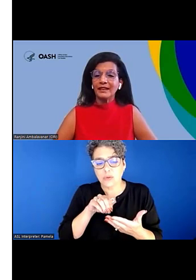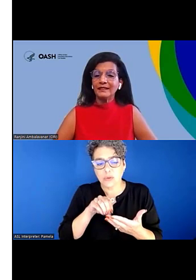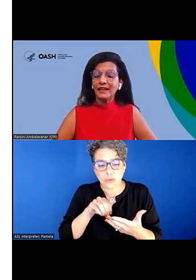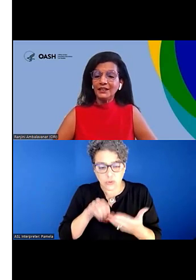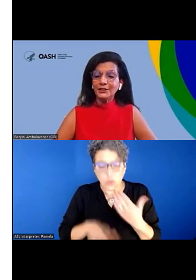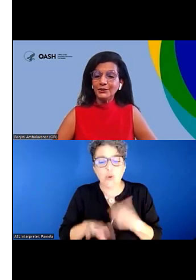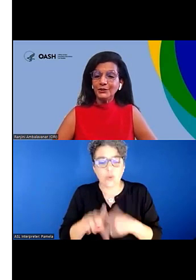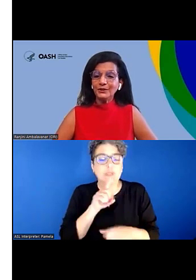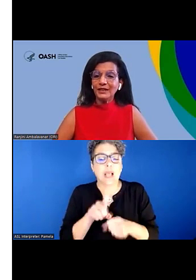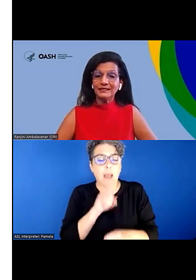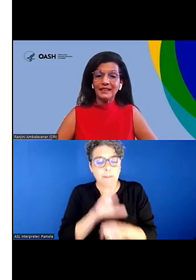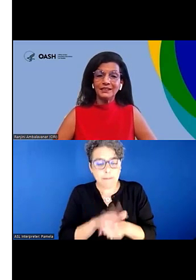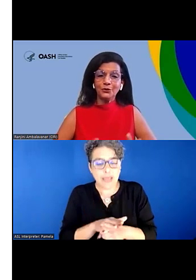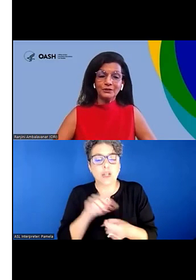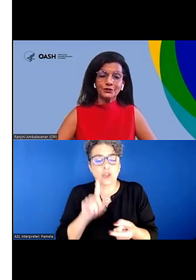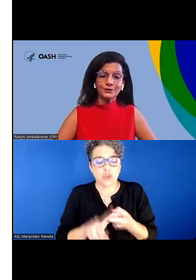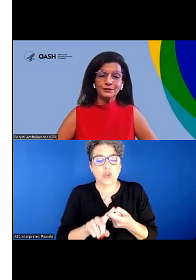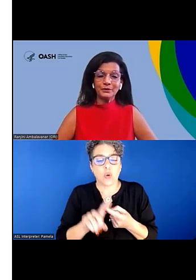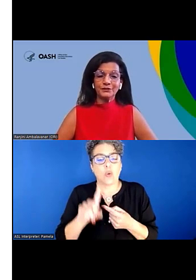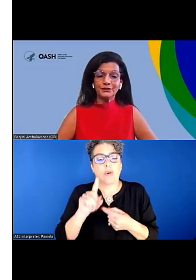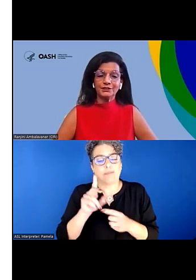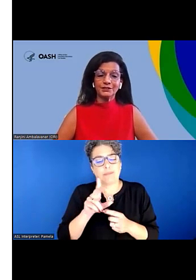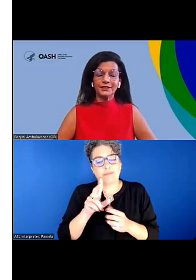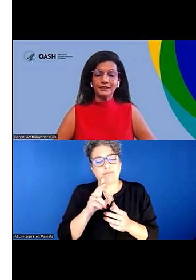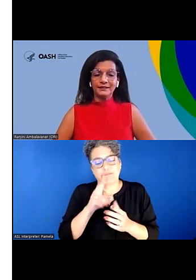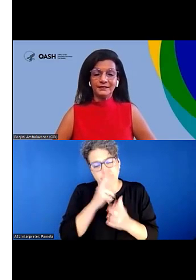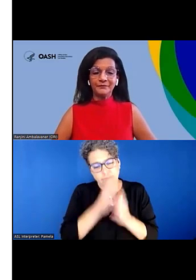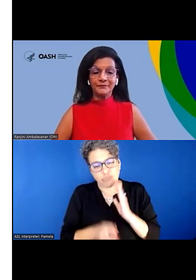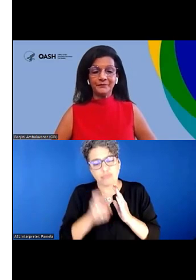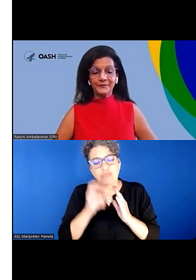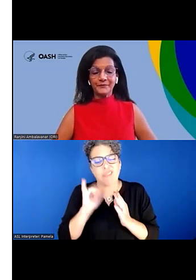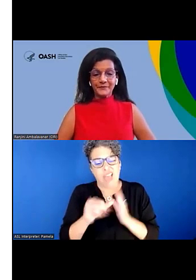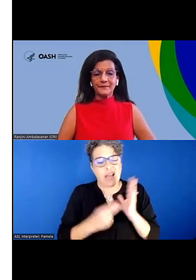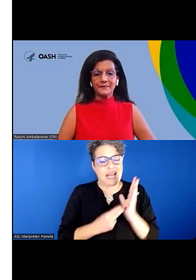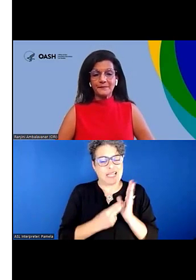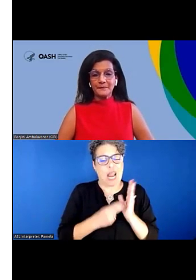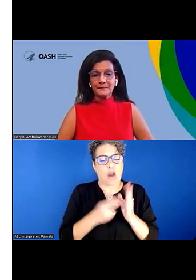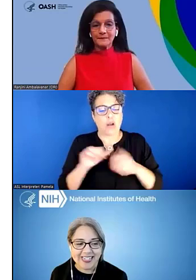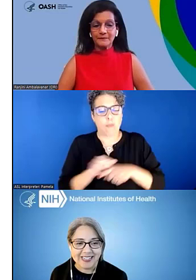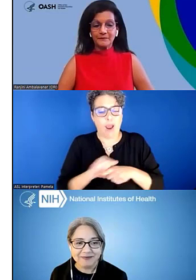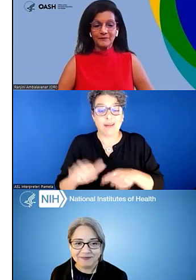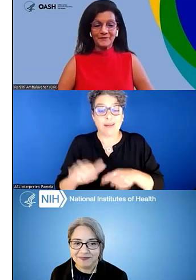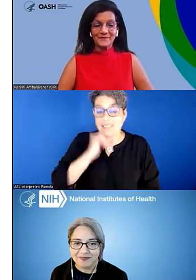And thank you and handing over to Patricia. Dr. Patricia Valdez: Thanks so much, Ranjini.